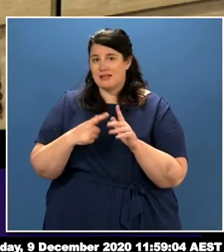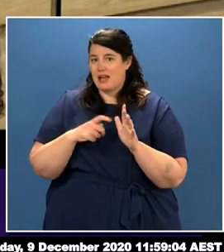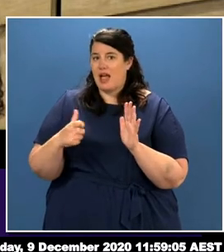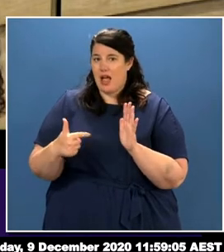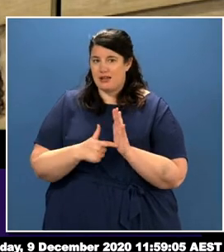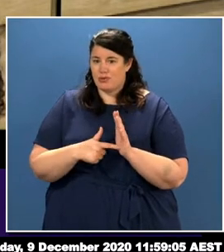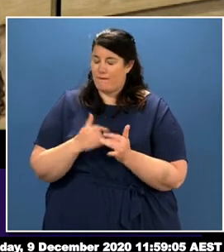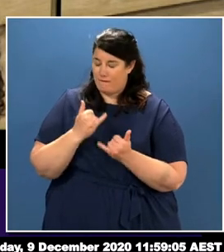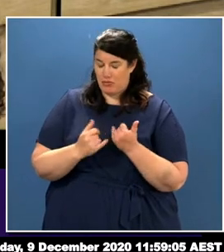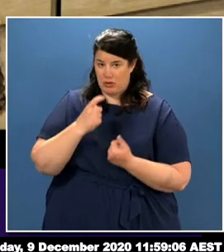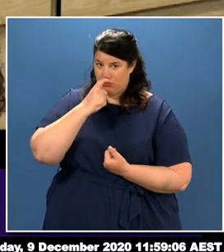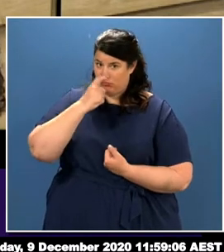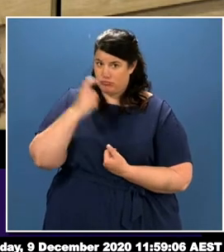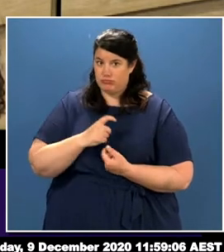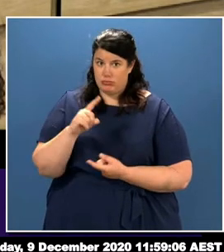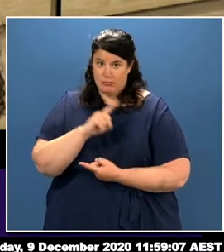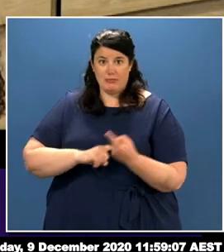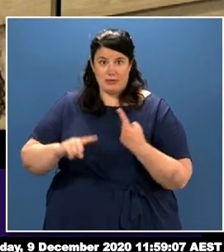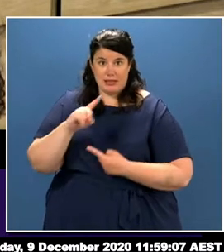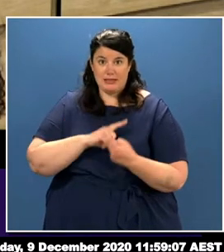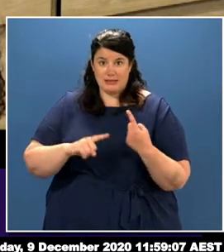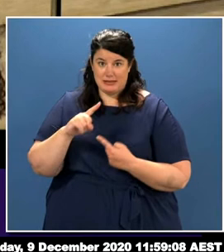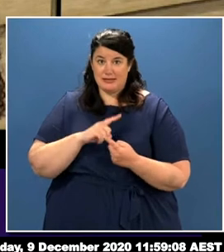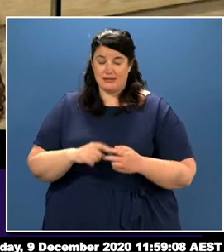A serious meeting. MR PINI: --- serious meeting.